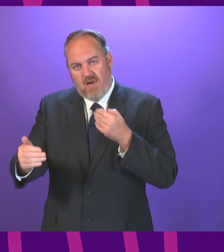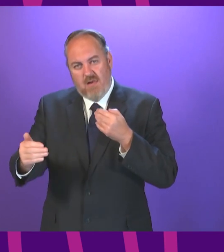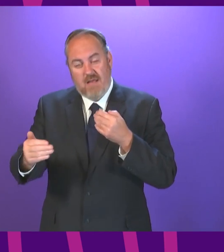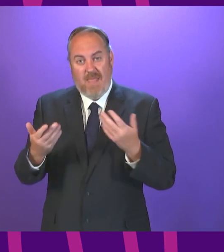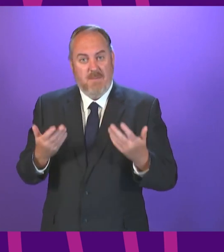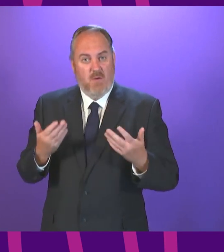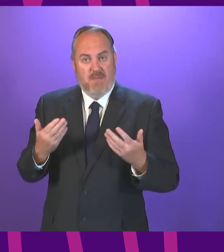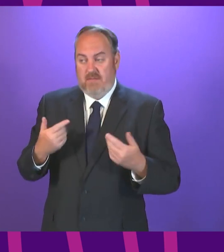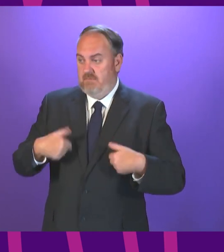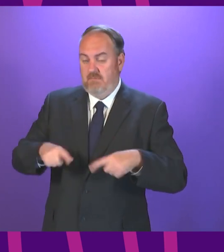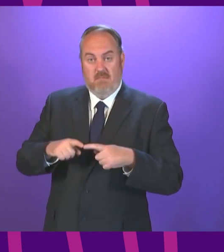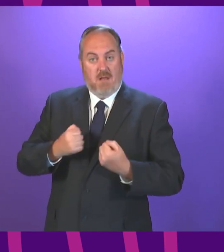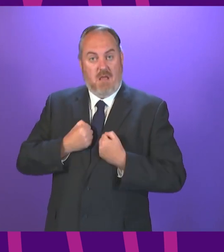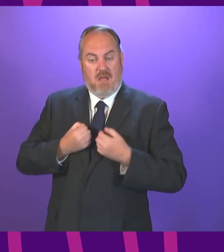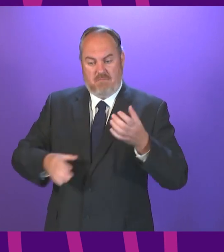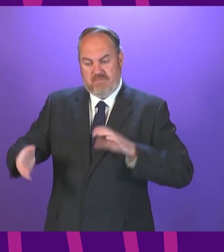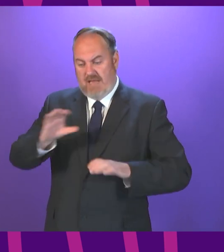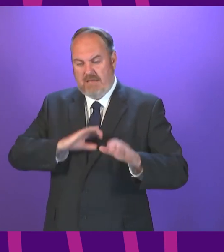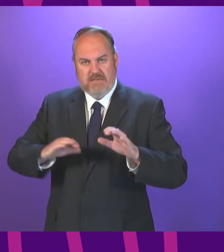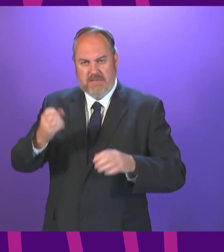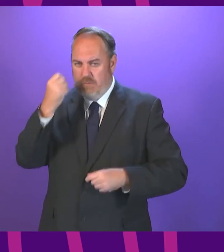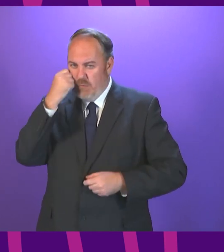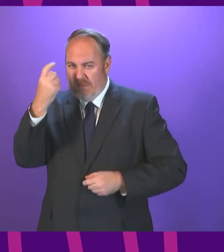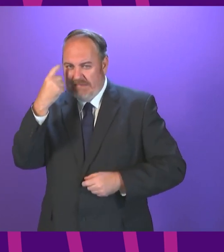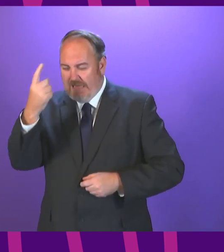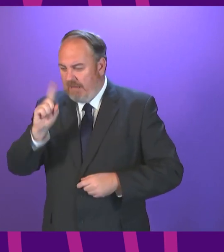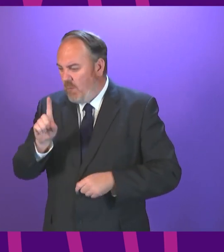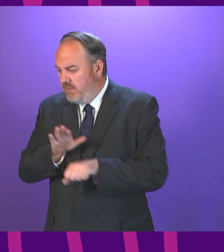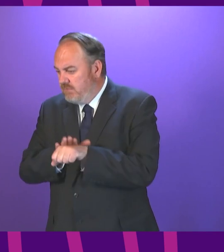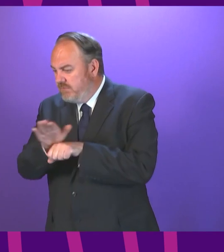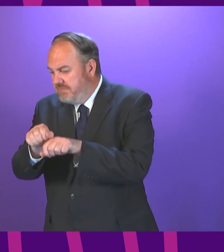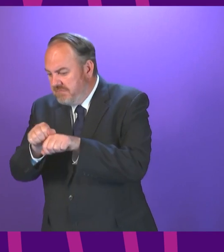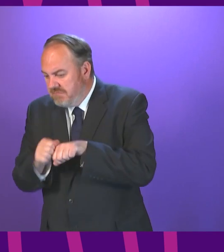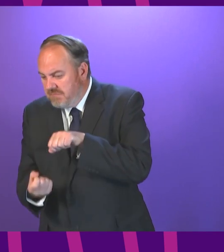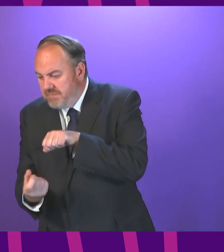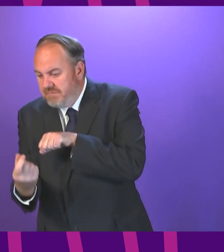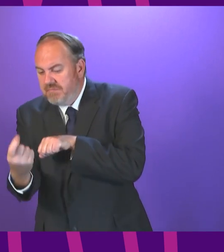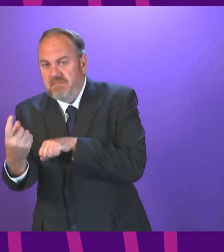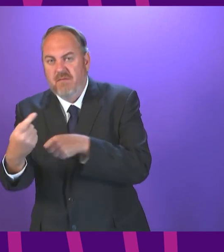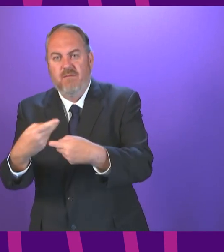do not yet fully understand. However, we know that it is causing misery for many.